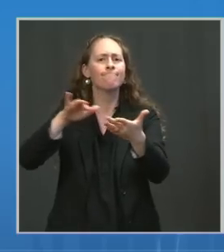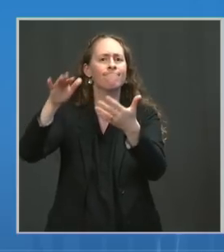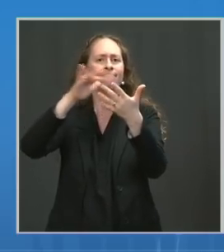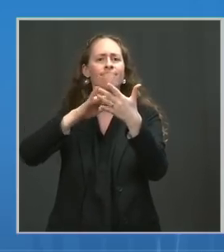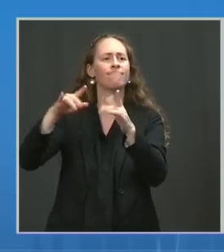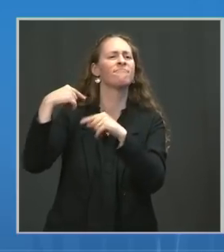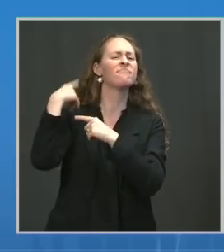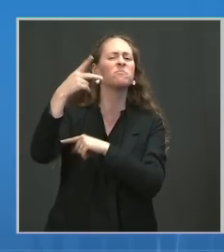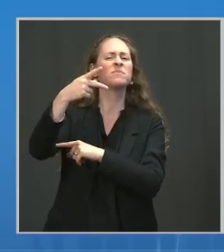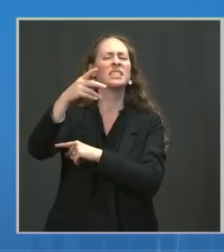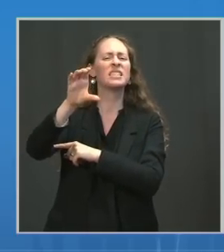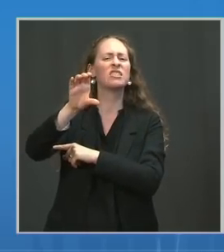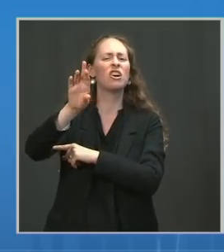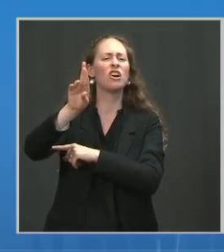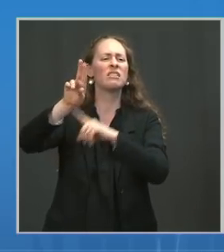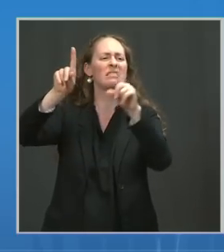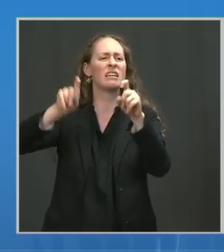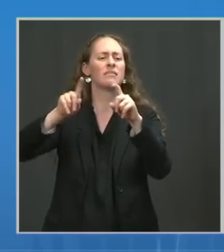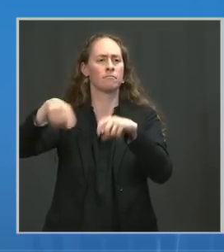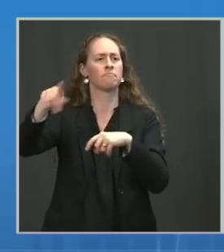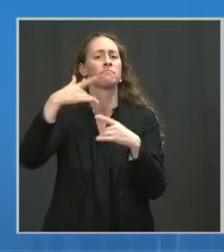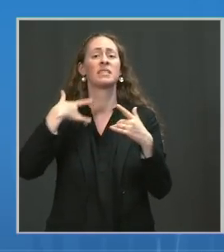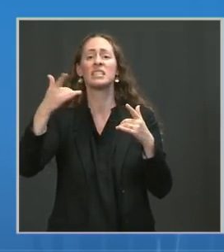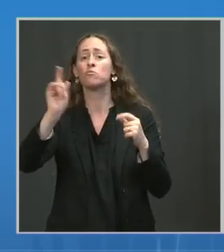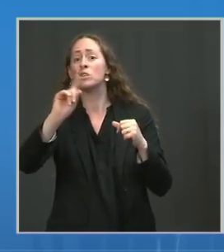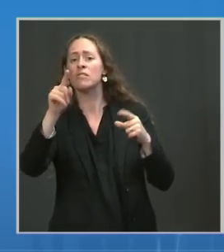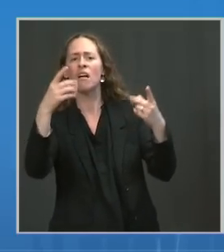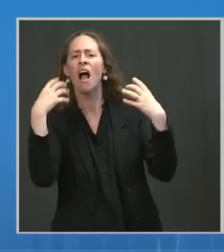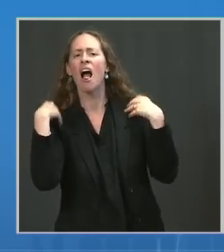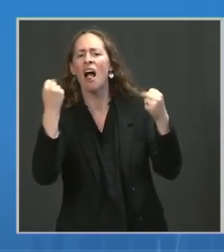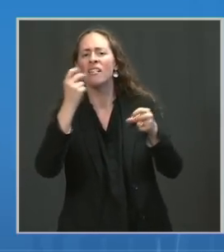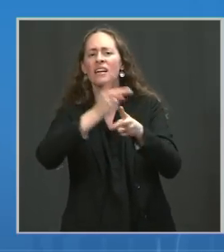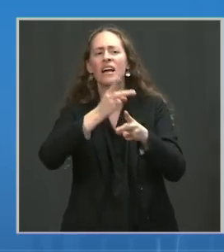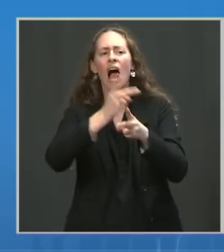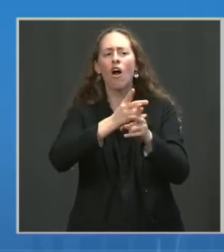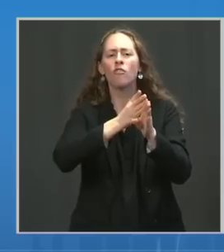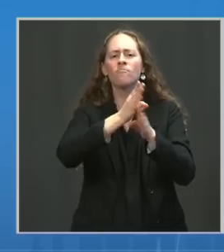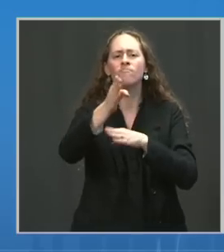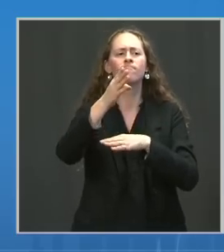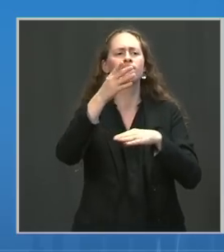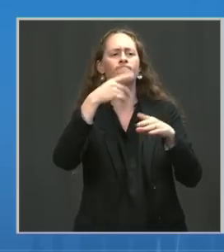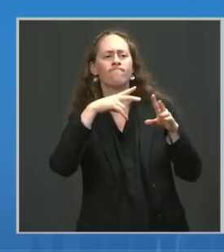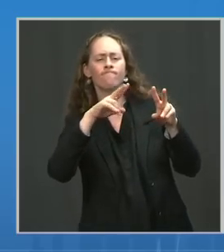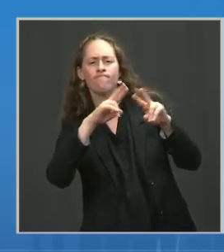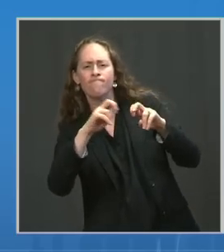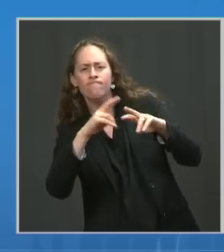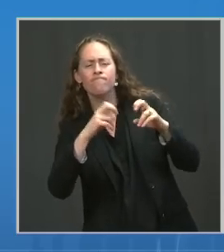So we can actually examine how much disease is occurring in people who might be asymptomatic.